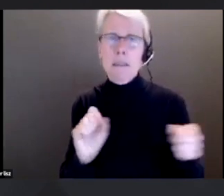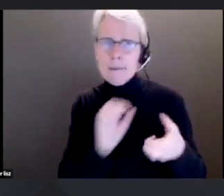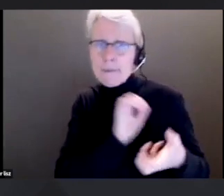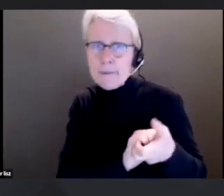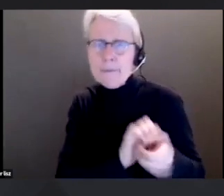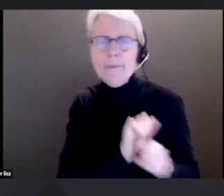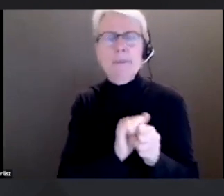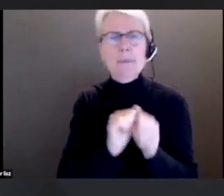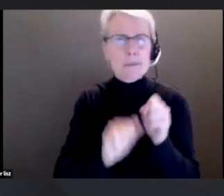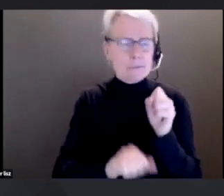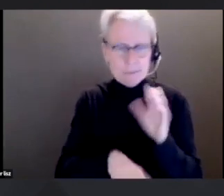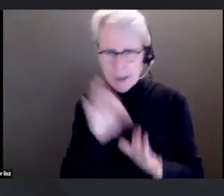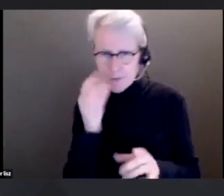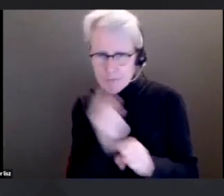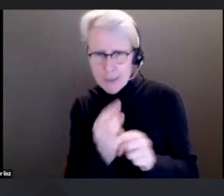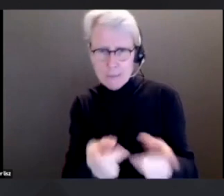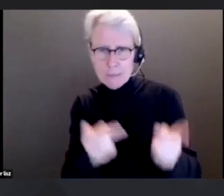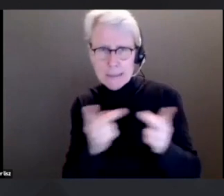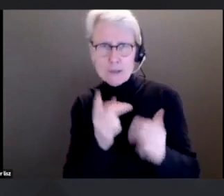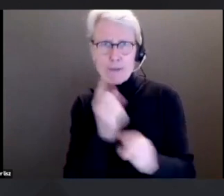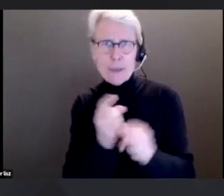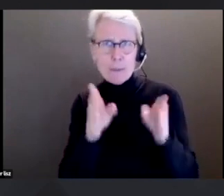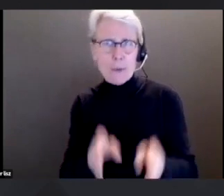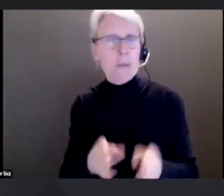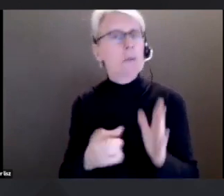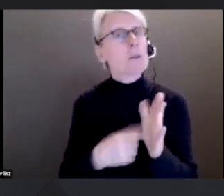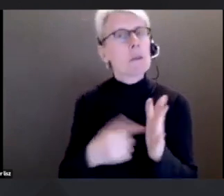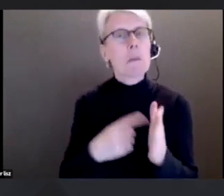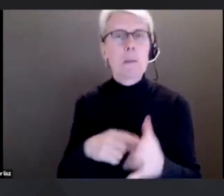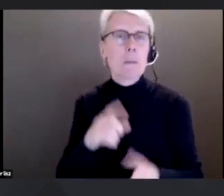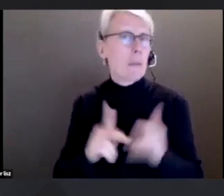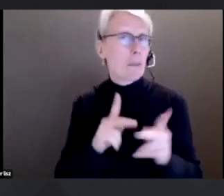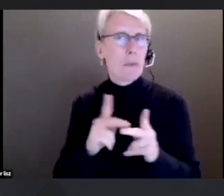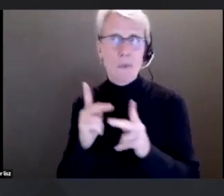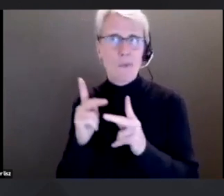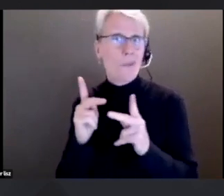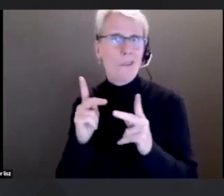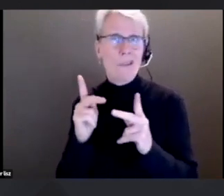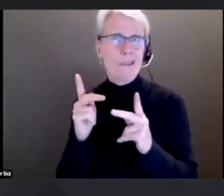a lot of people interaction, customers, staff. And I know we had one fellow working for us that was quite introverted